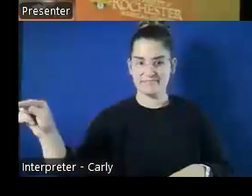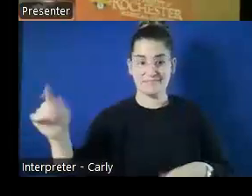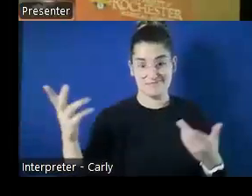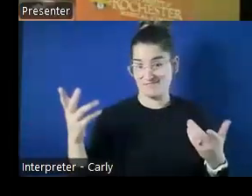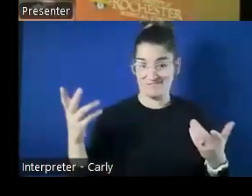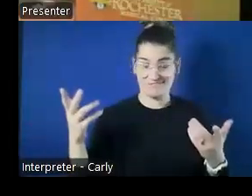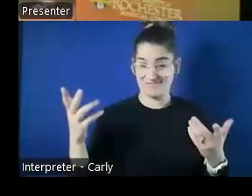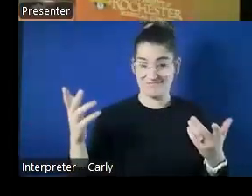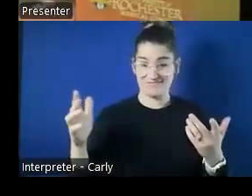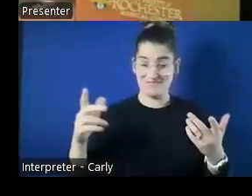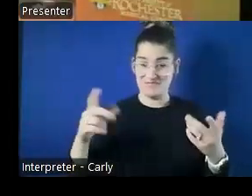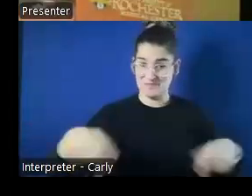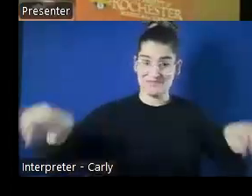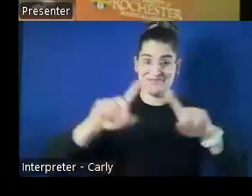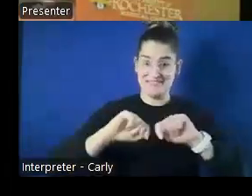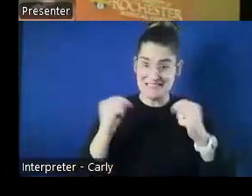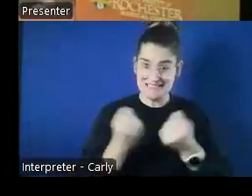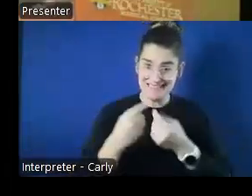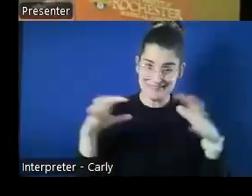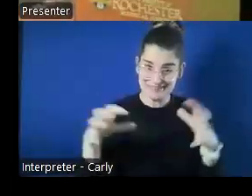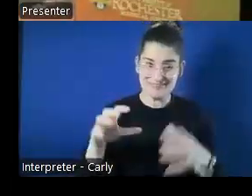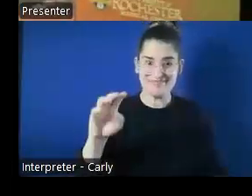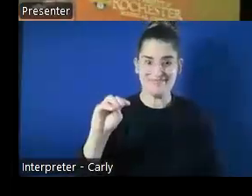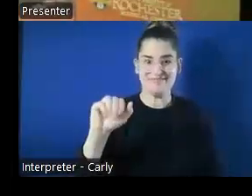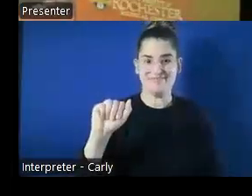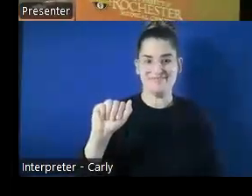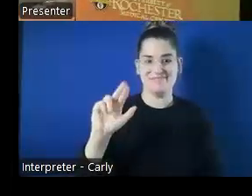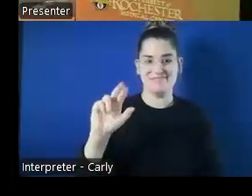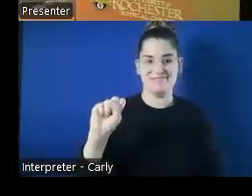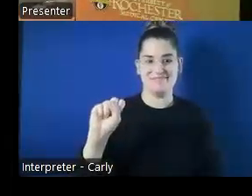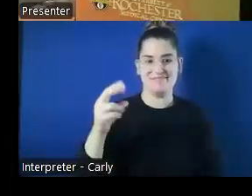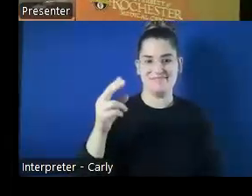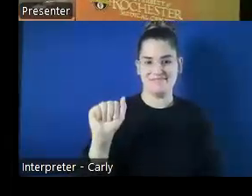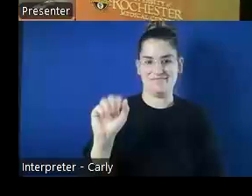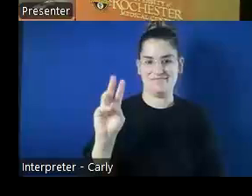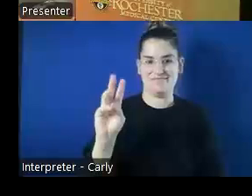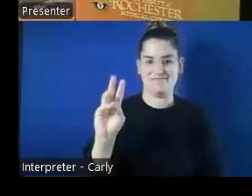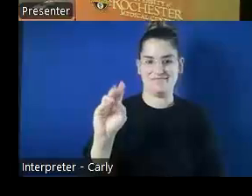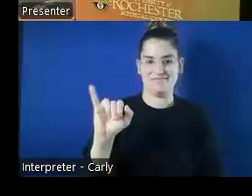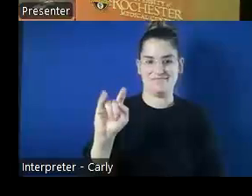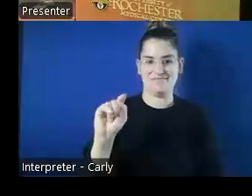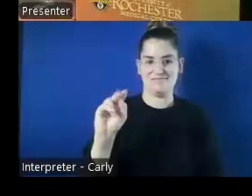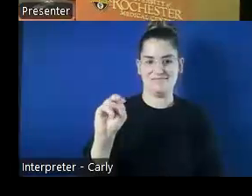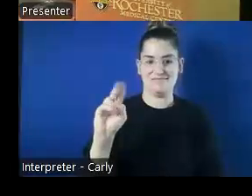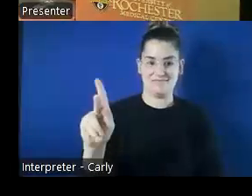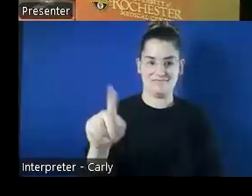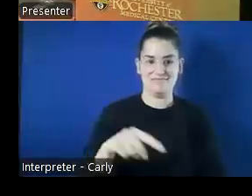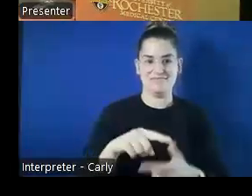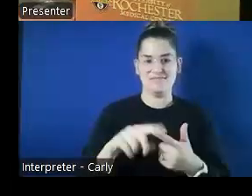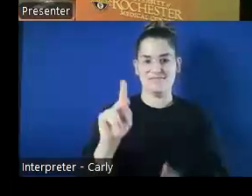team um Marsha whitting the academic chief of the division Kevin Brazil the clinic director uh